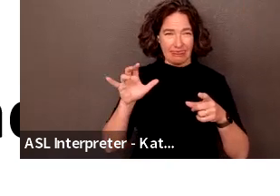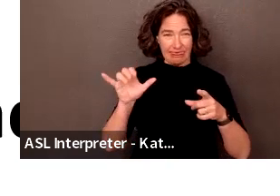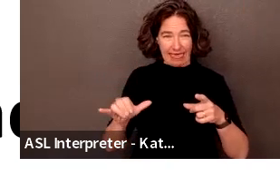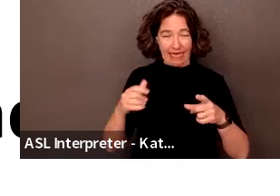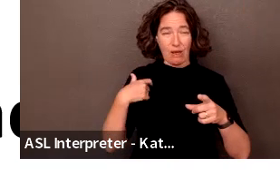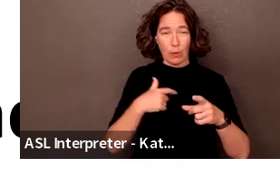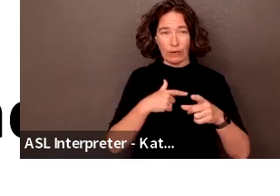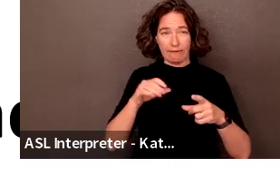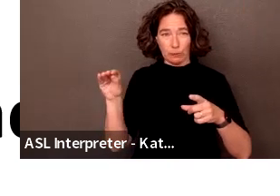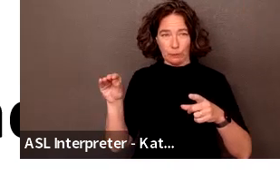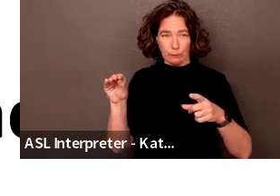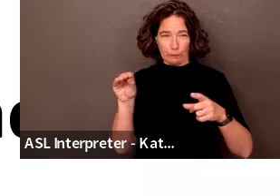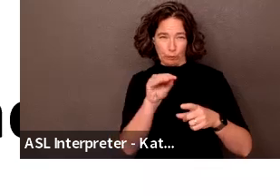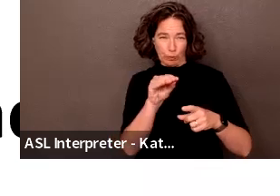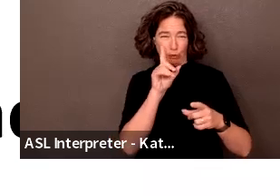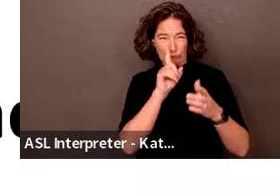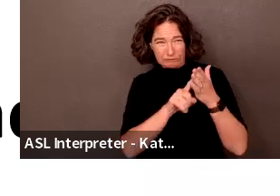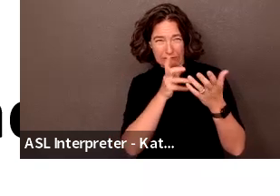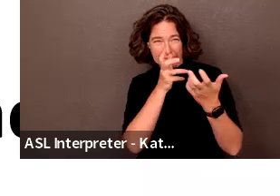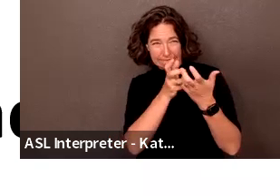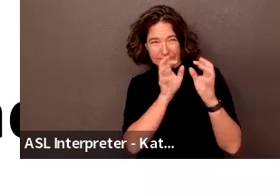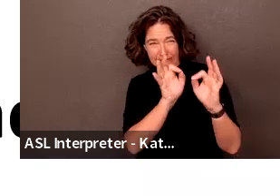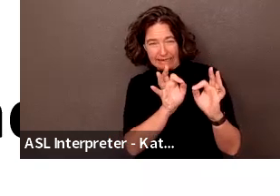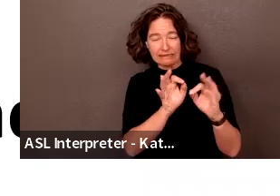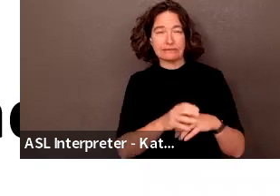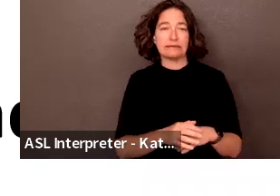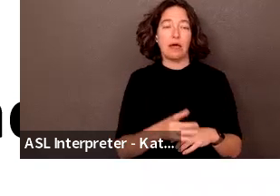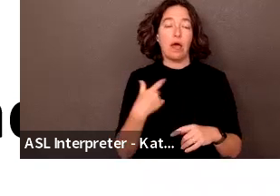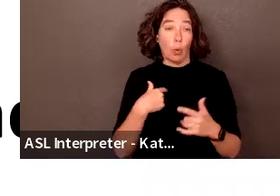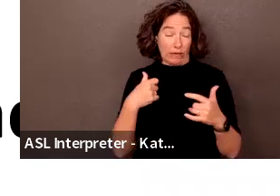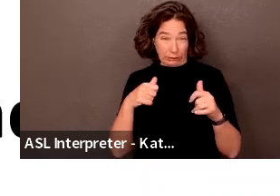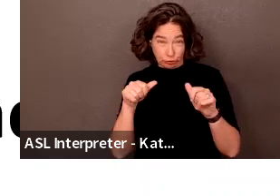accessible resources are available such as closed captioning. For those of you